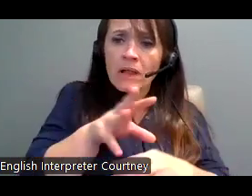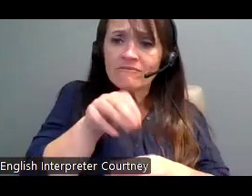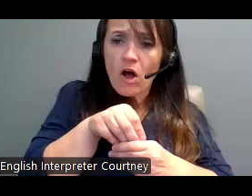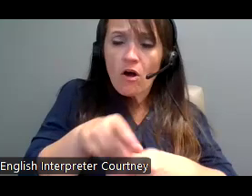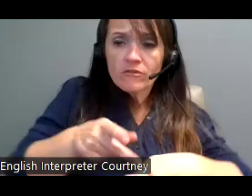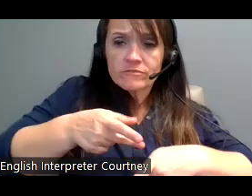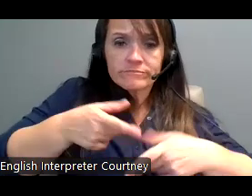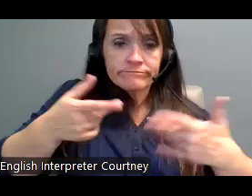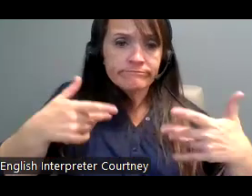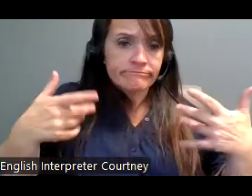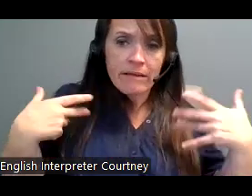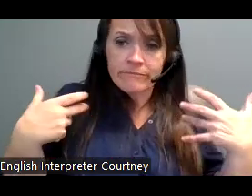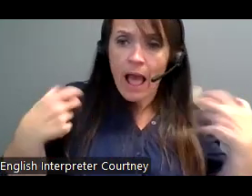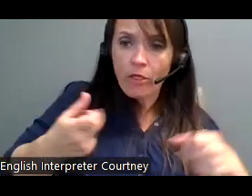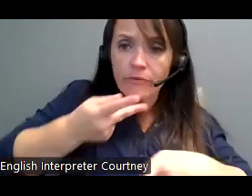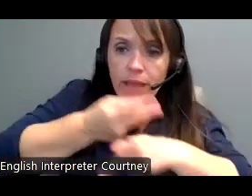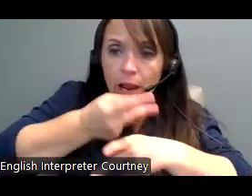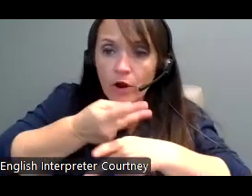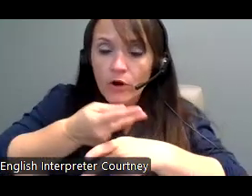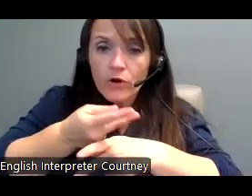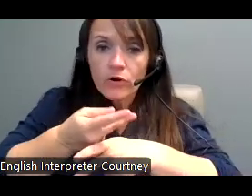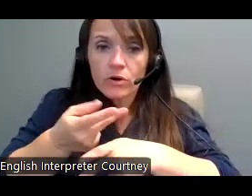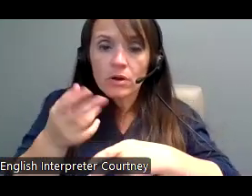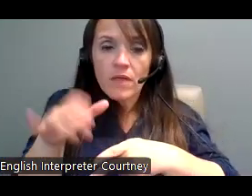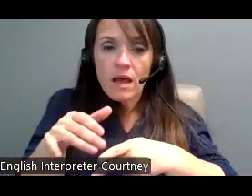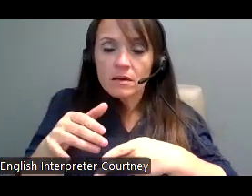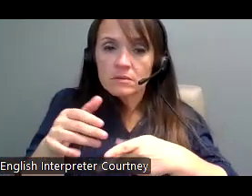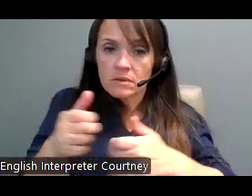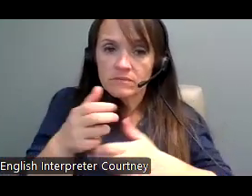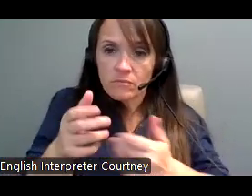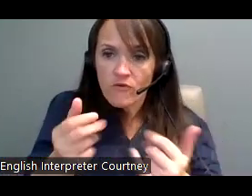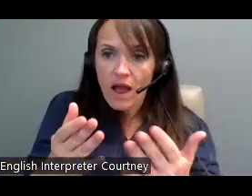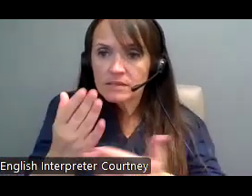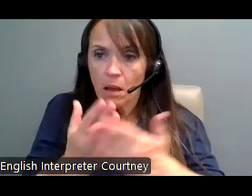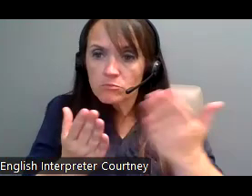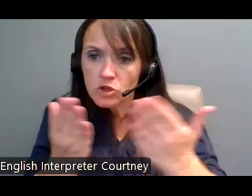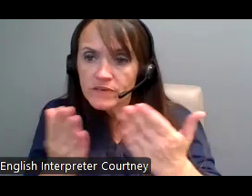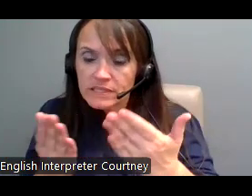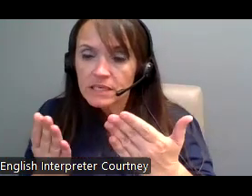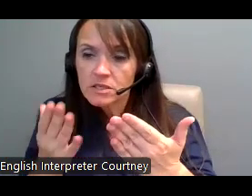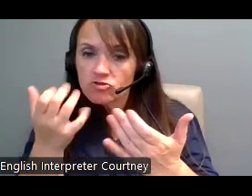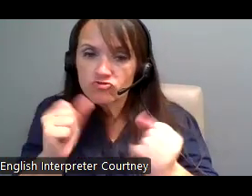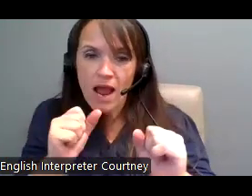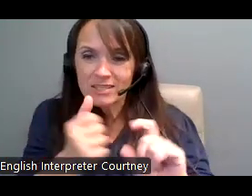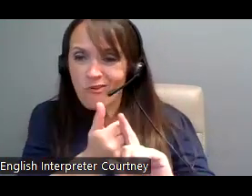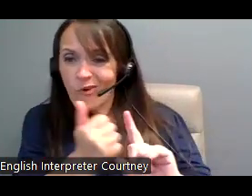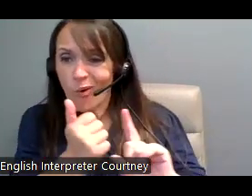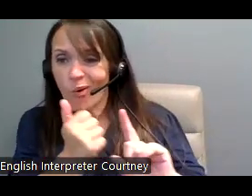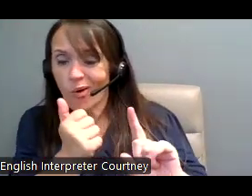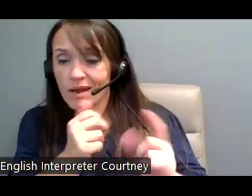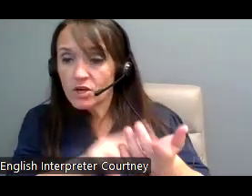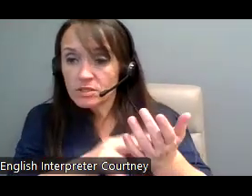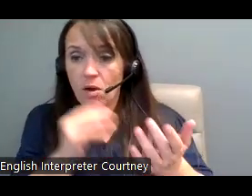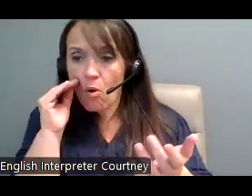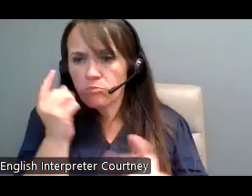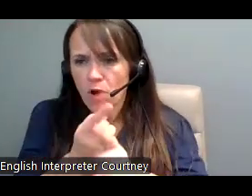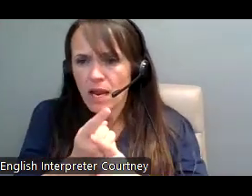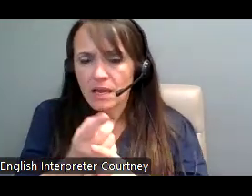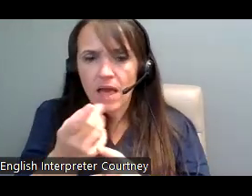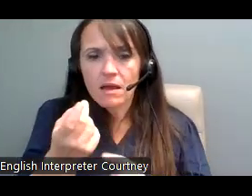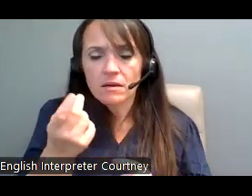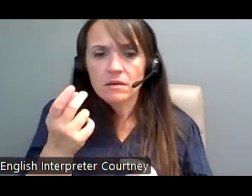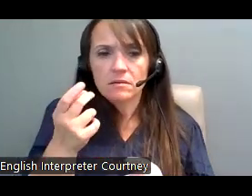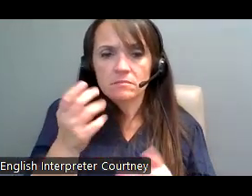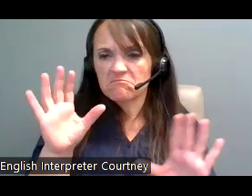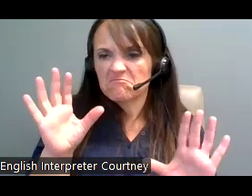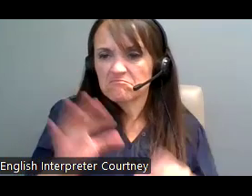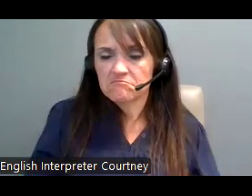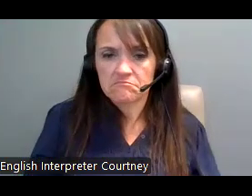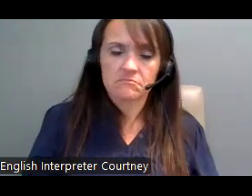are designed for people that might otherwise have to go into a nursing facility or intermediate care facility for people with intellectual disabilities.